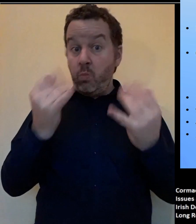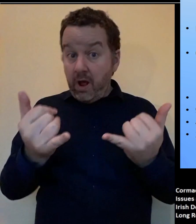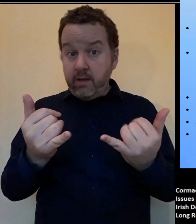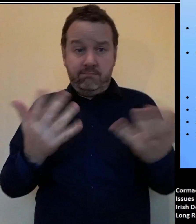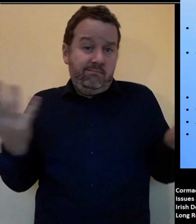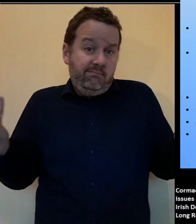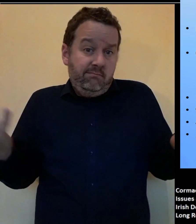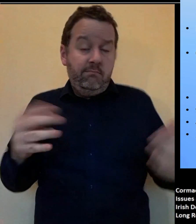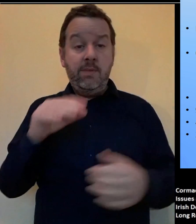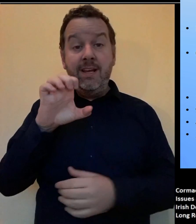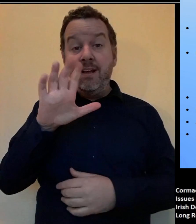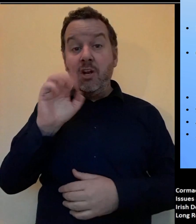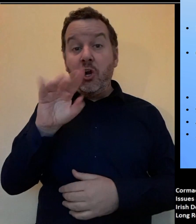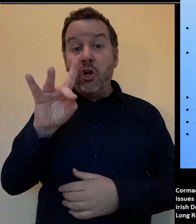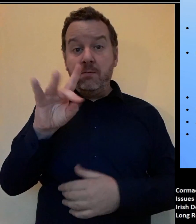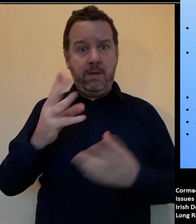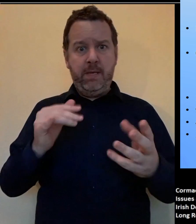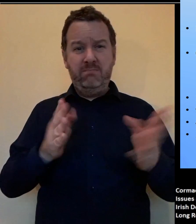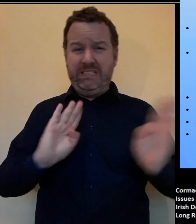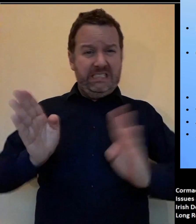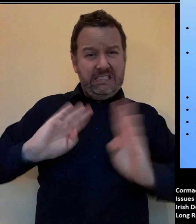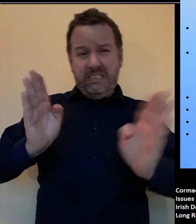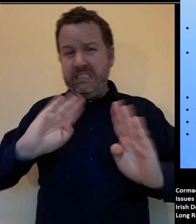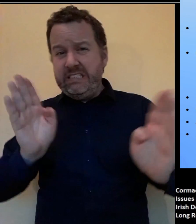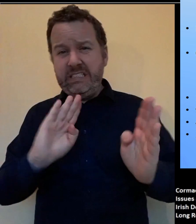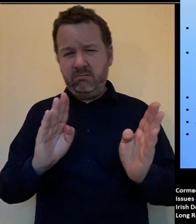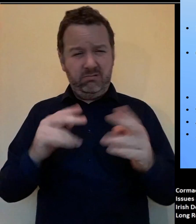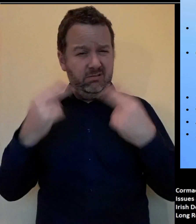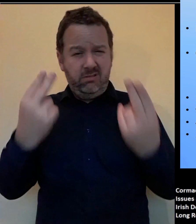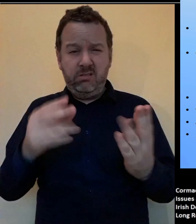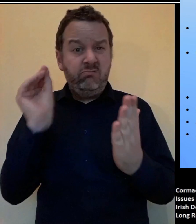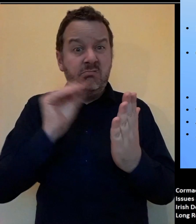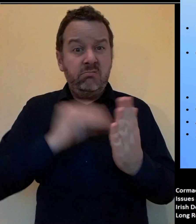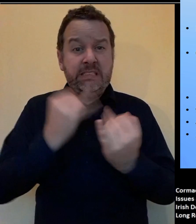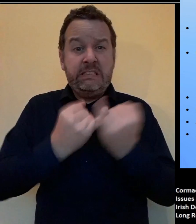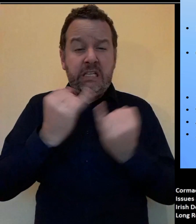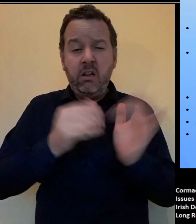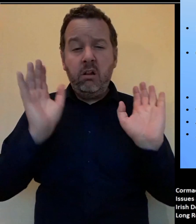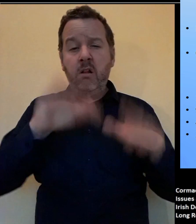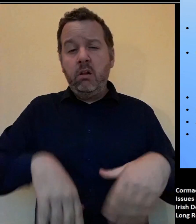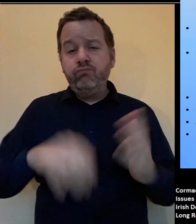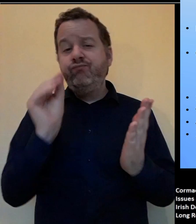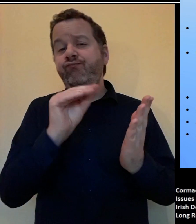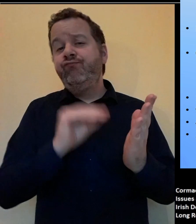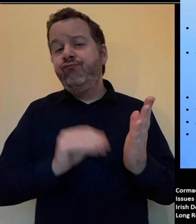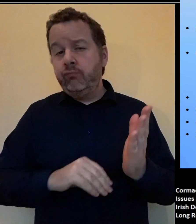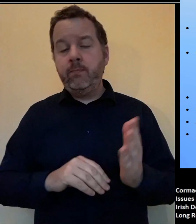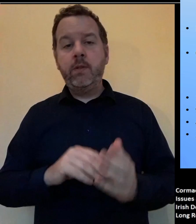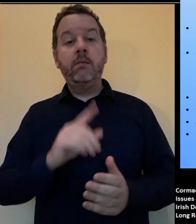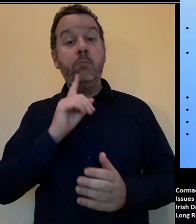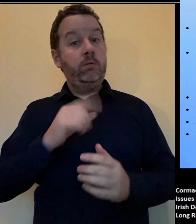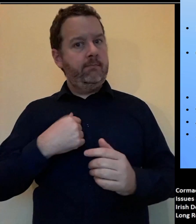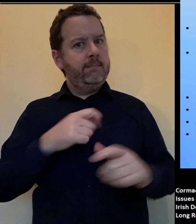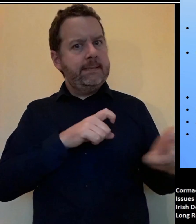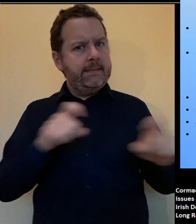Now perhaps clerks were overworked or felt the information unnecessary to record each time,